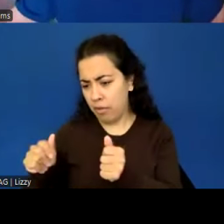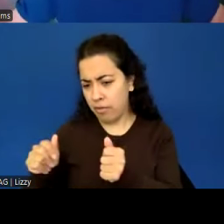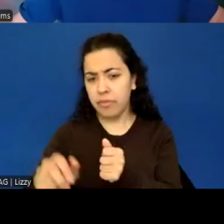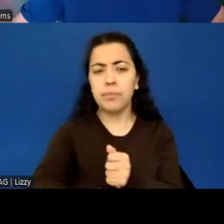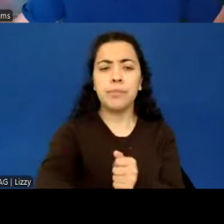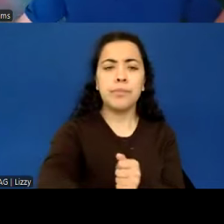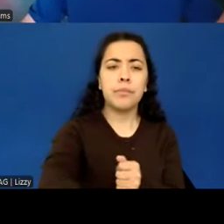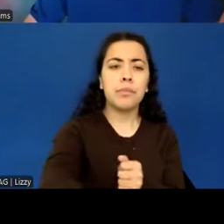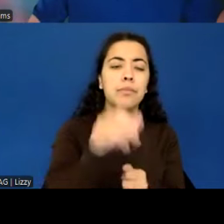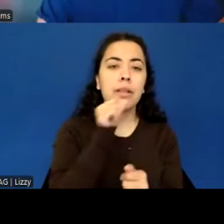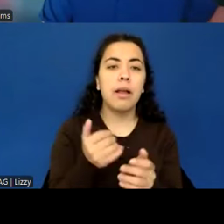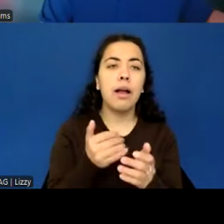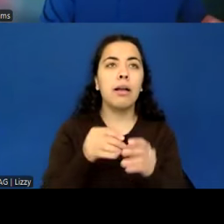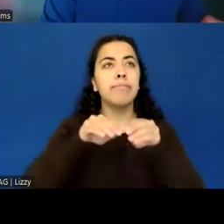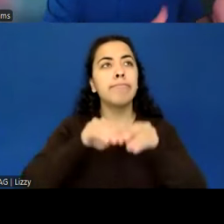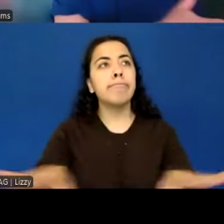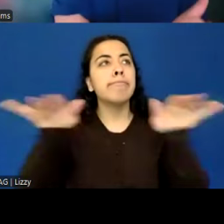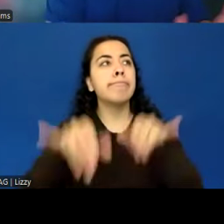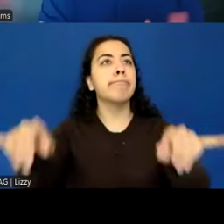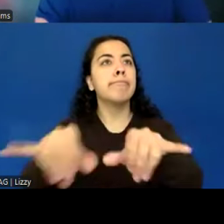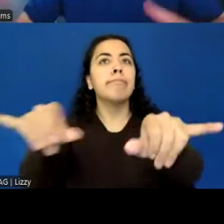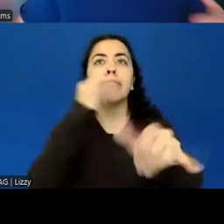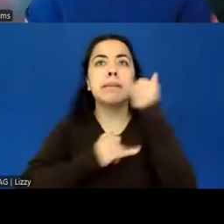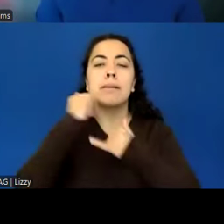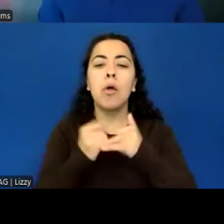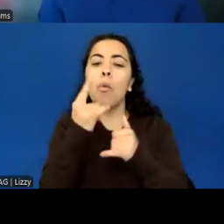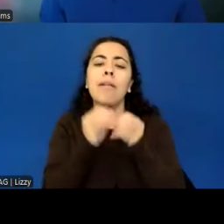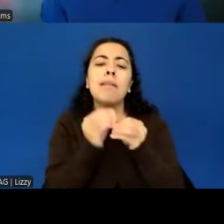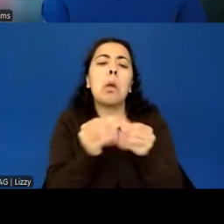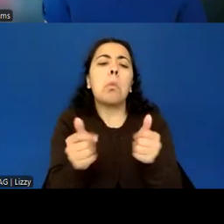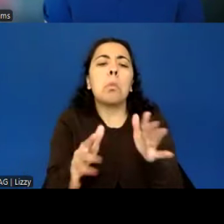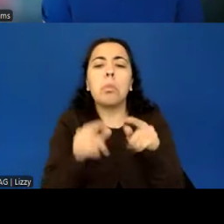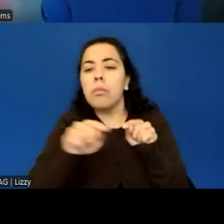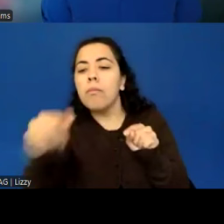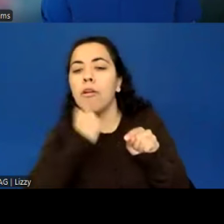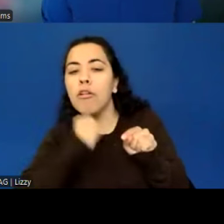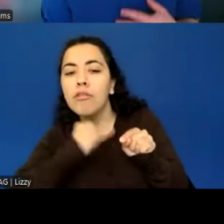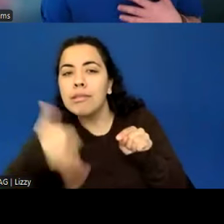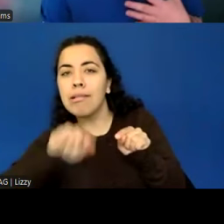just goes out and it's one of those instances where, you know, one fix all the many things.